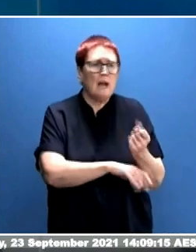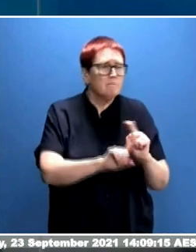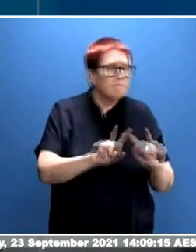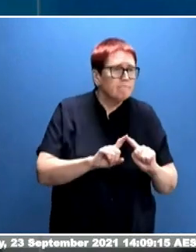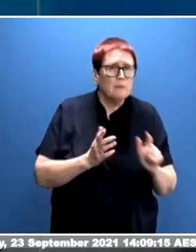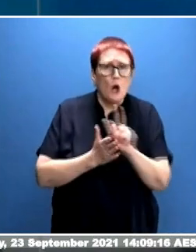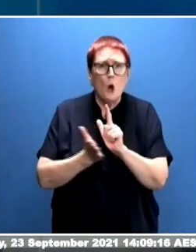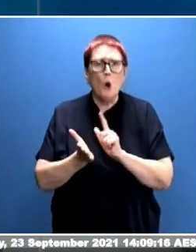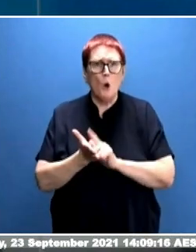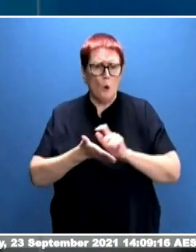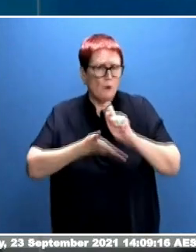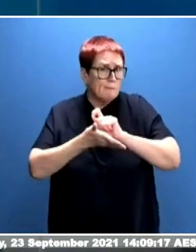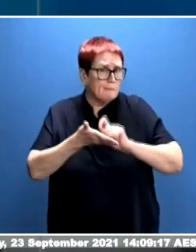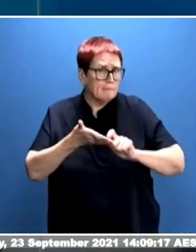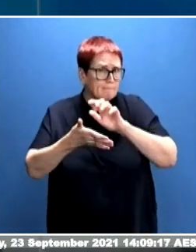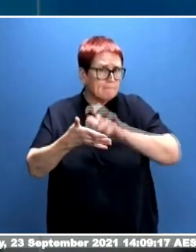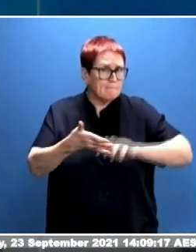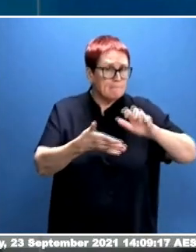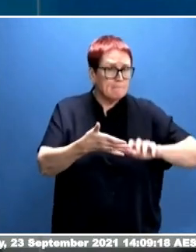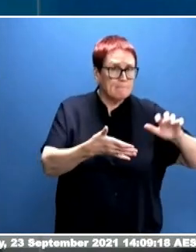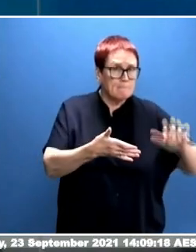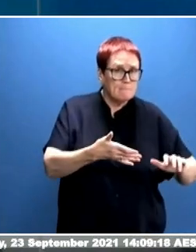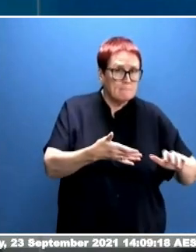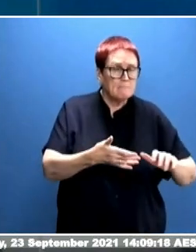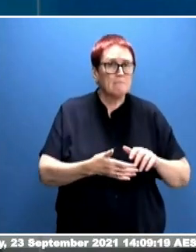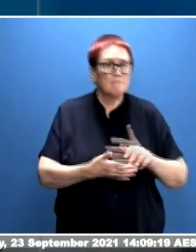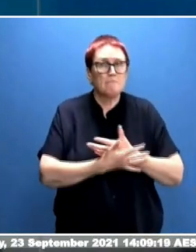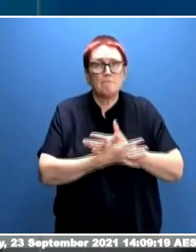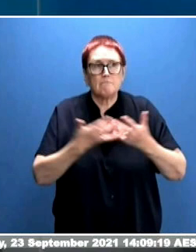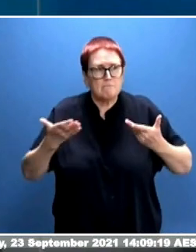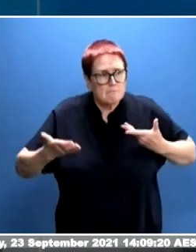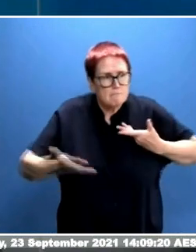that was drafted and extensive consultations around the program.